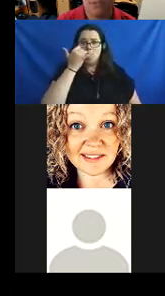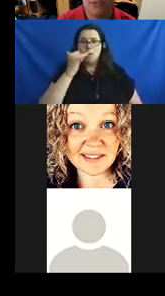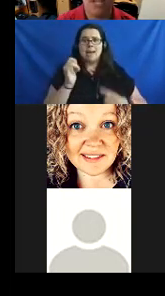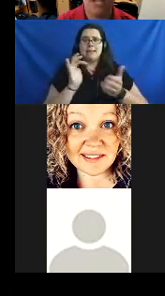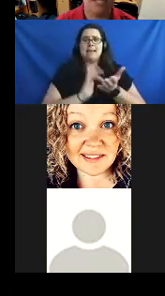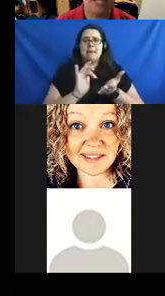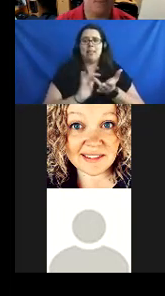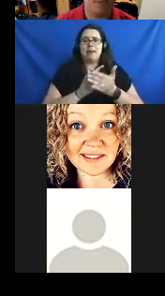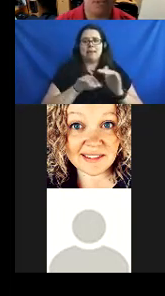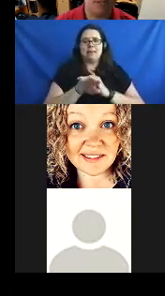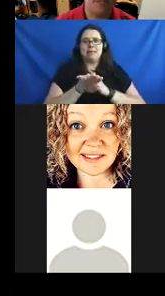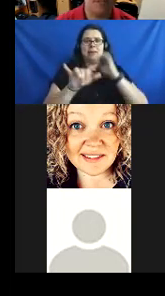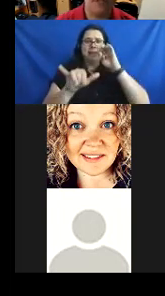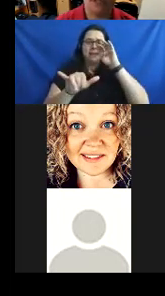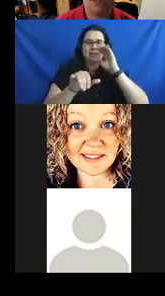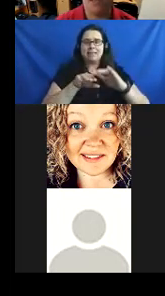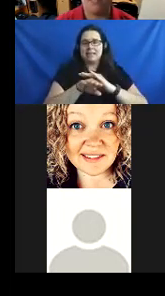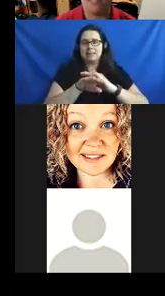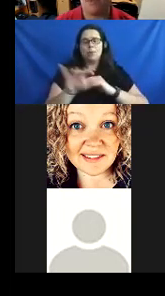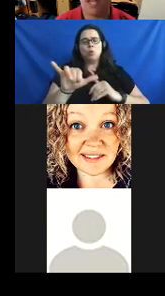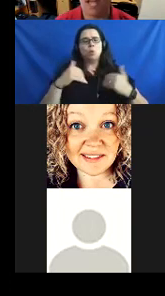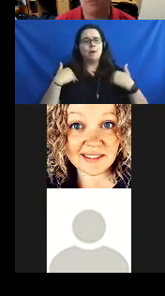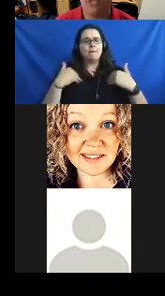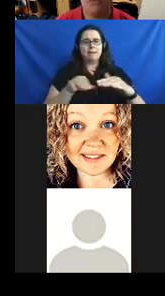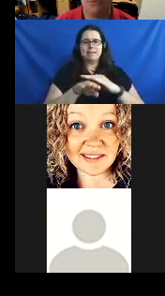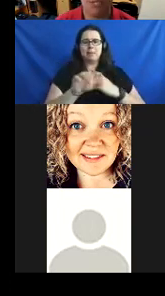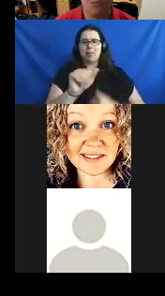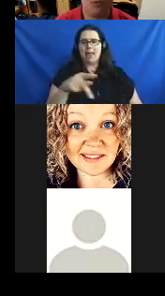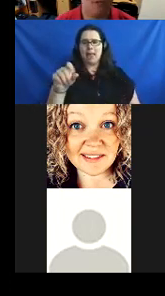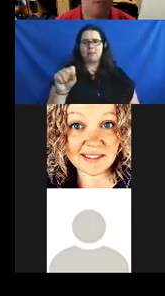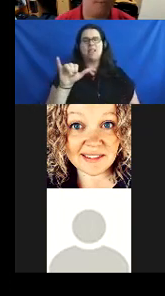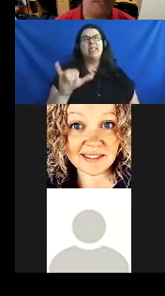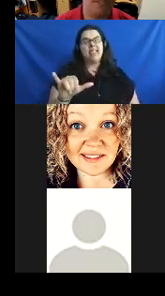THESE ALSO HAVE ACCESSIBLE APPS WHICH IS WHAT MAKES THESE